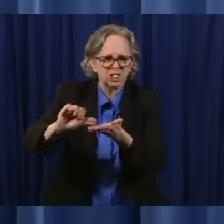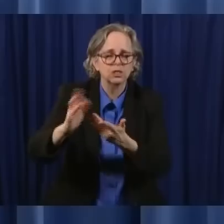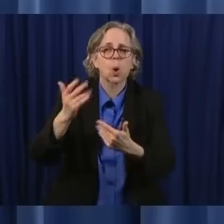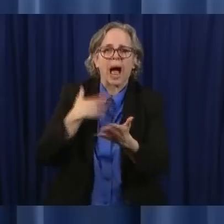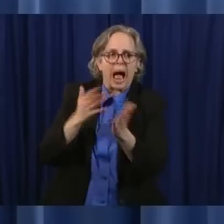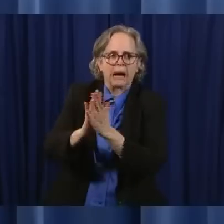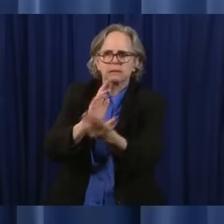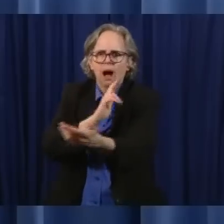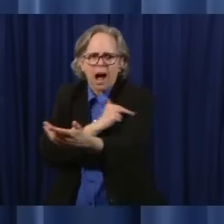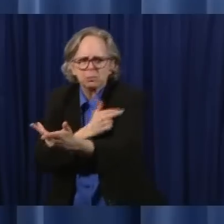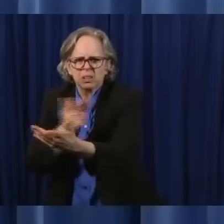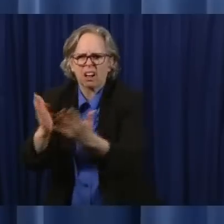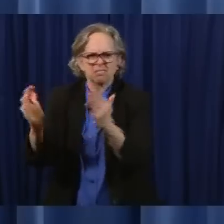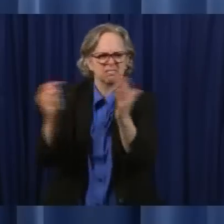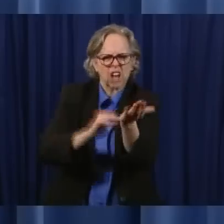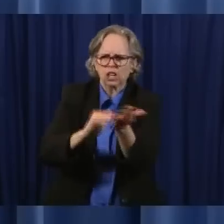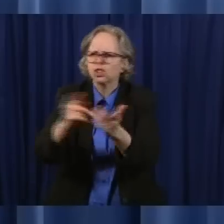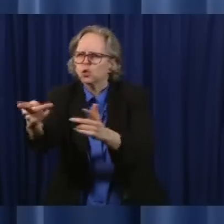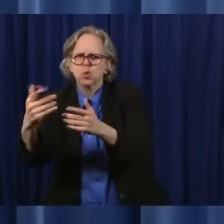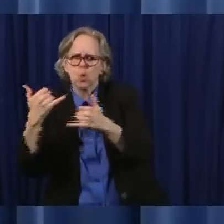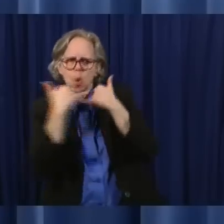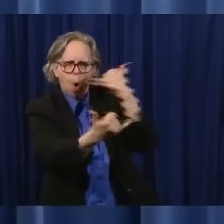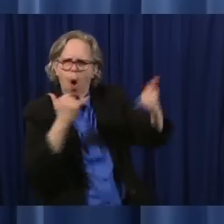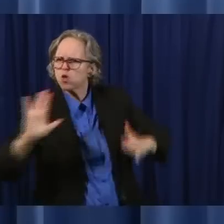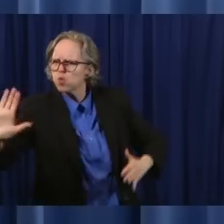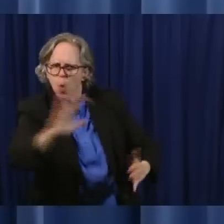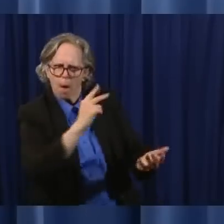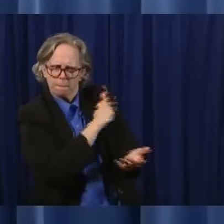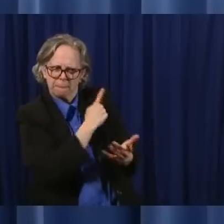IT IS IMPORTANT THAT THEIR DOCTORS AND THEIR HOSPITALS NOW